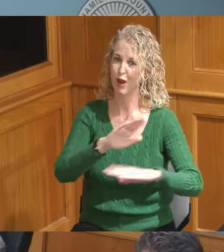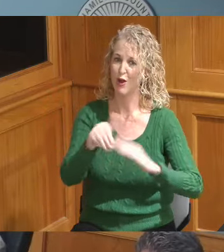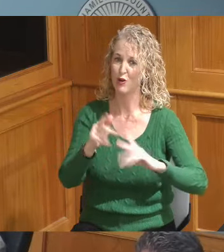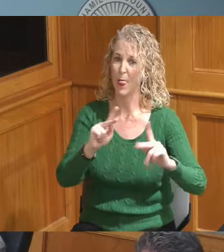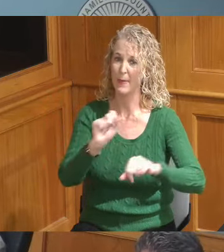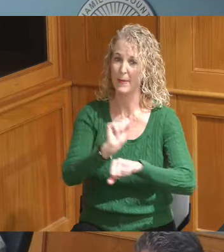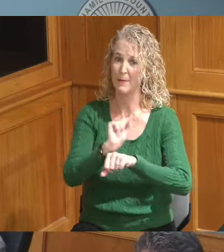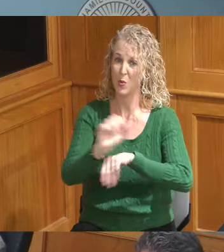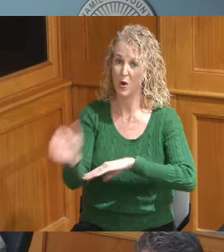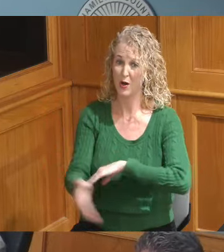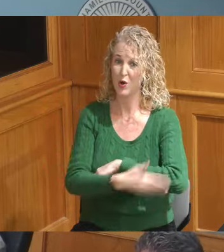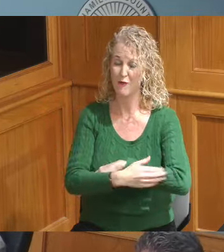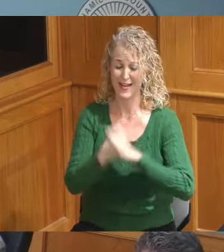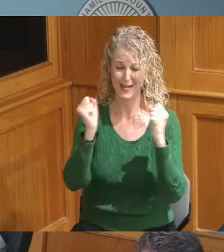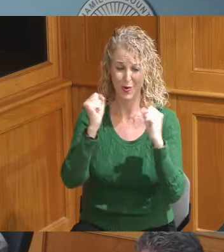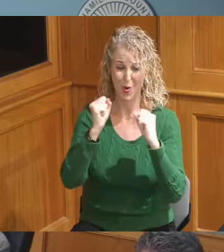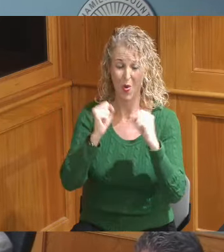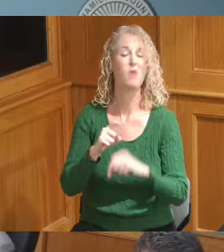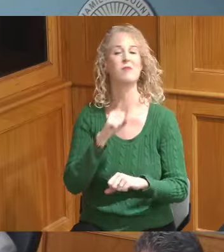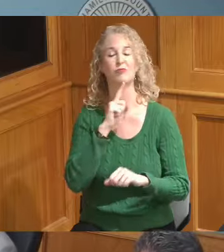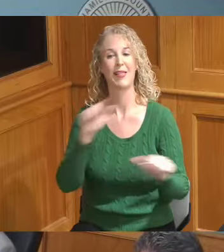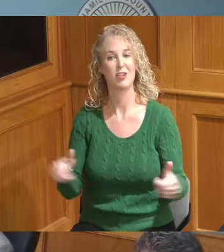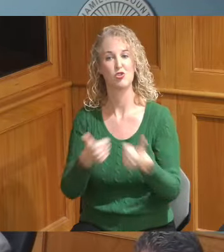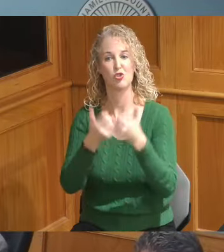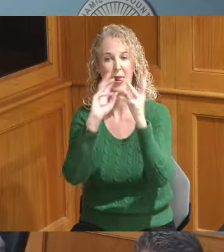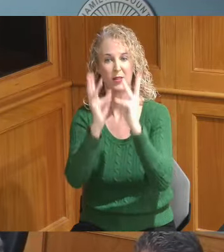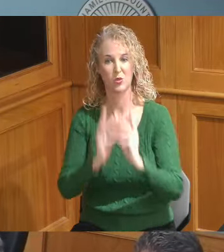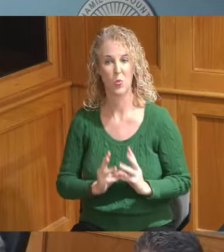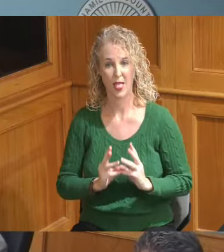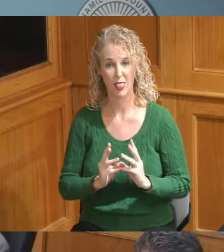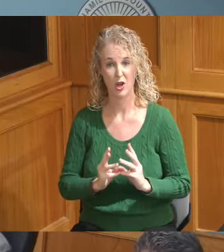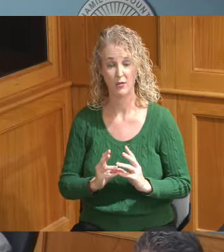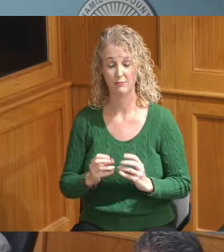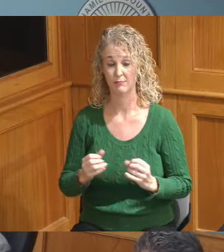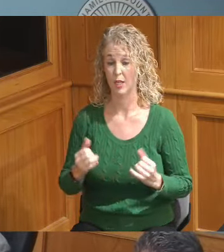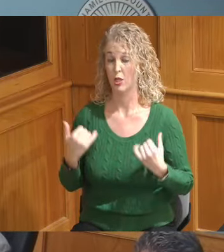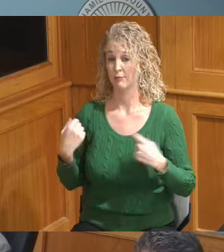cold. It was so cold and it was really challenging to clear the roads. I didn't get any complaints